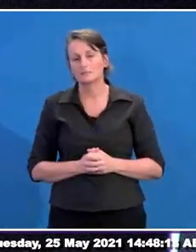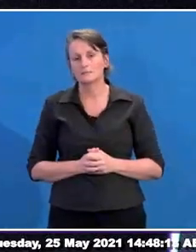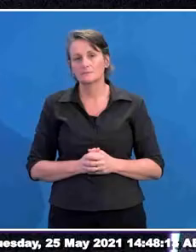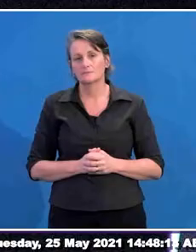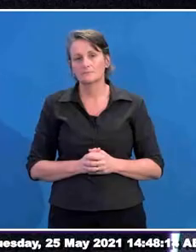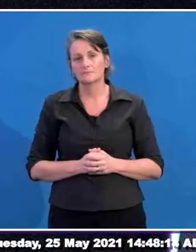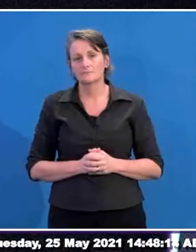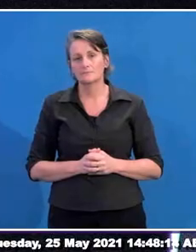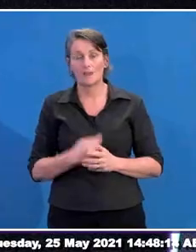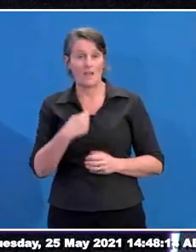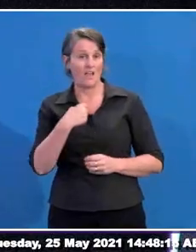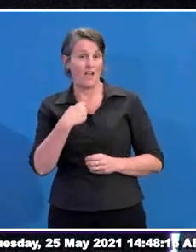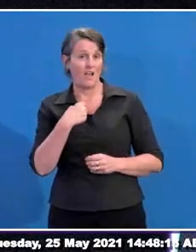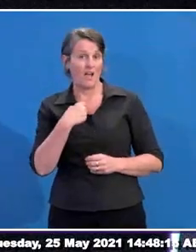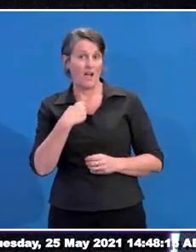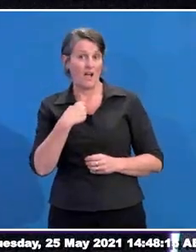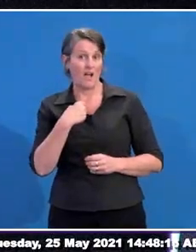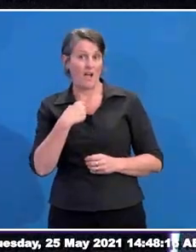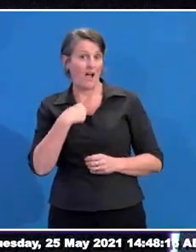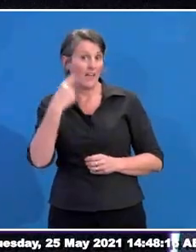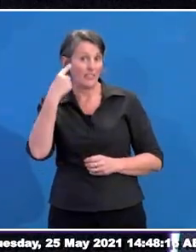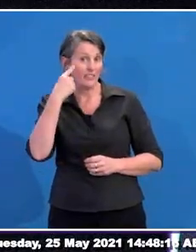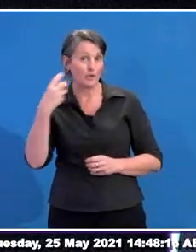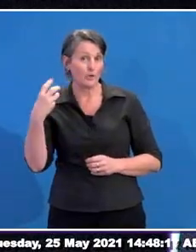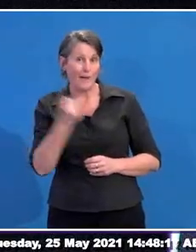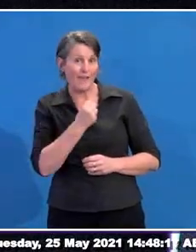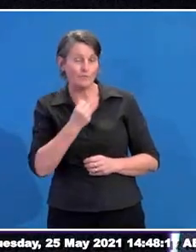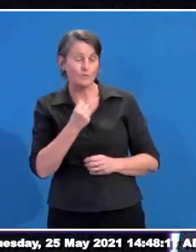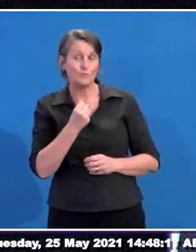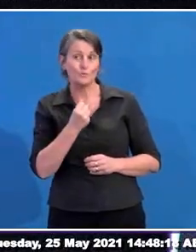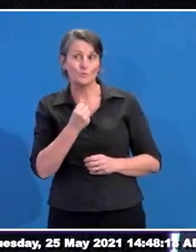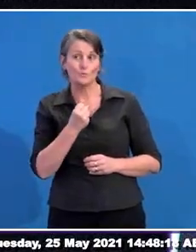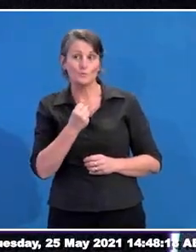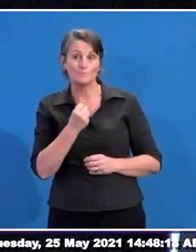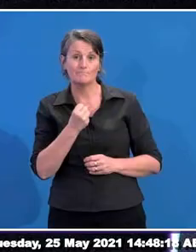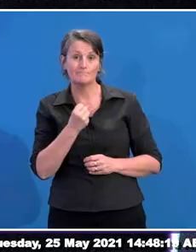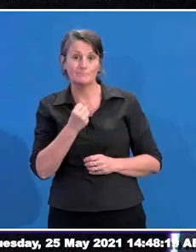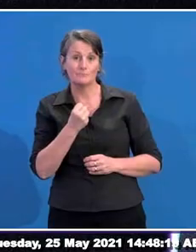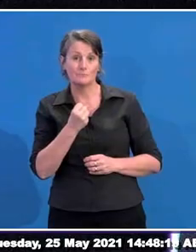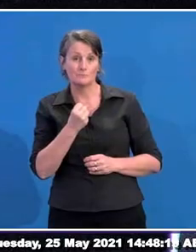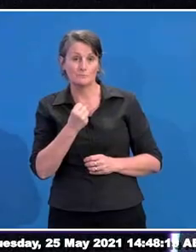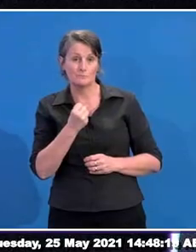I just find that you have identify how that person communicates and then work